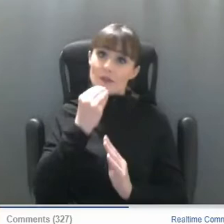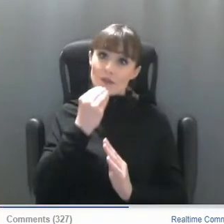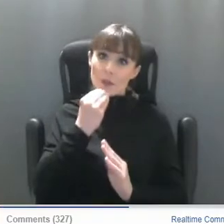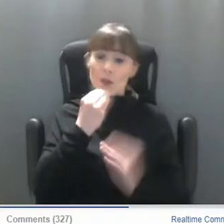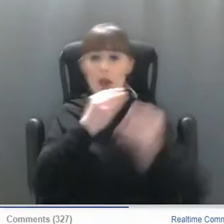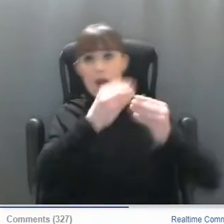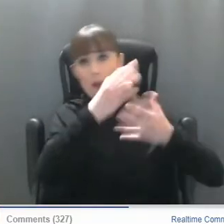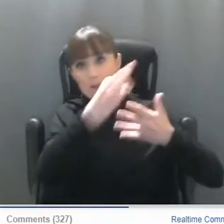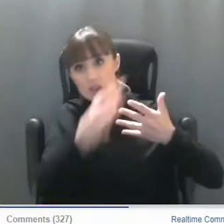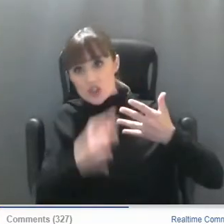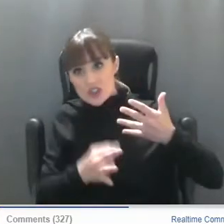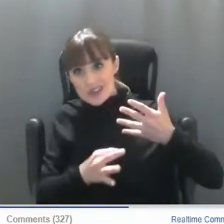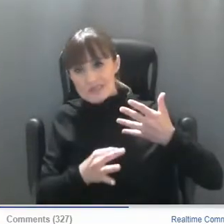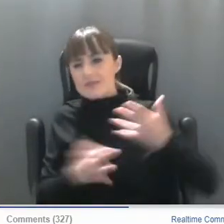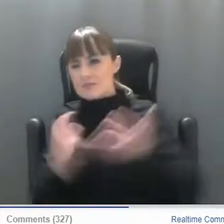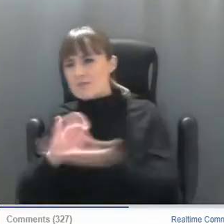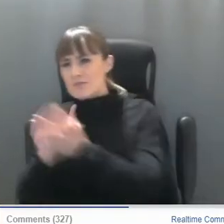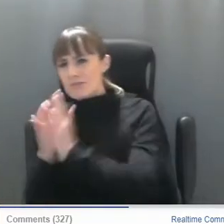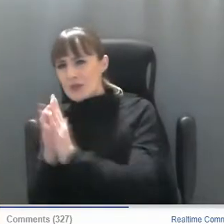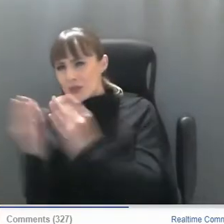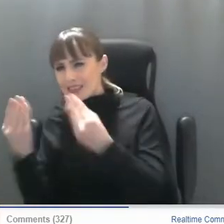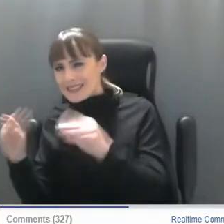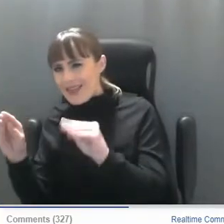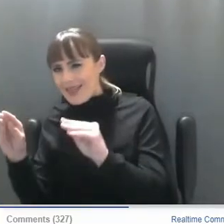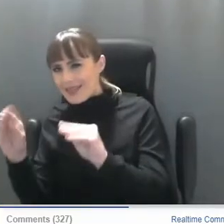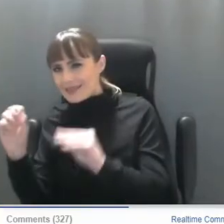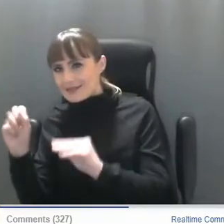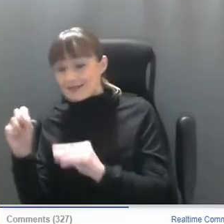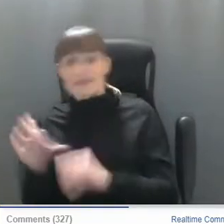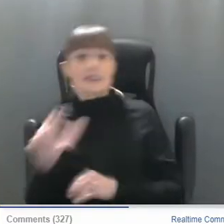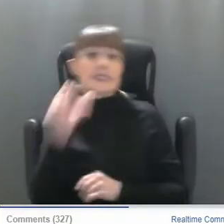just yesterday and we are lucky to be open, and we've taken all sorts of safety